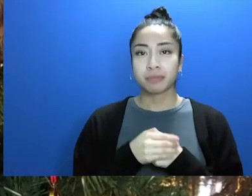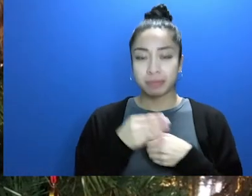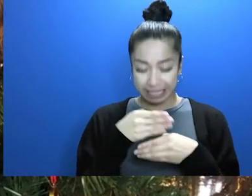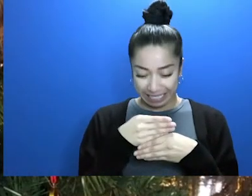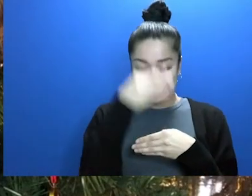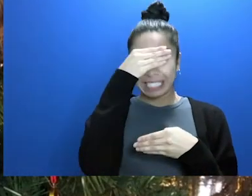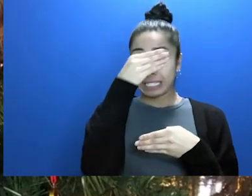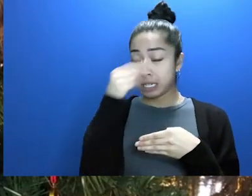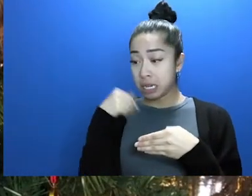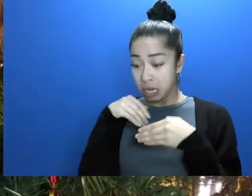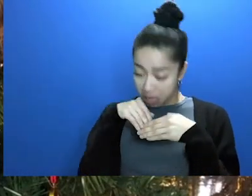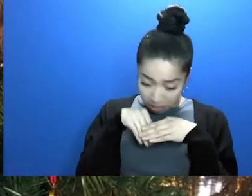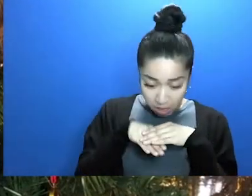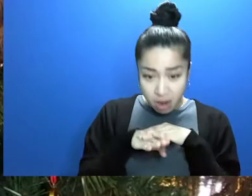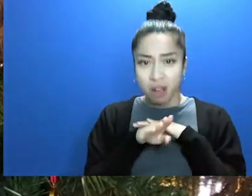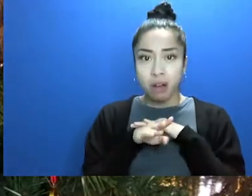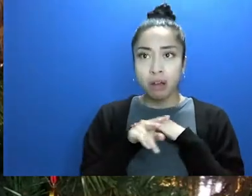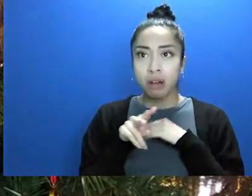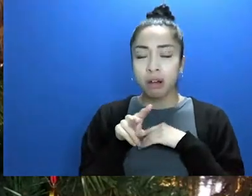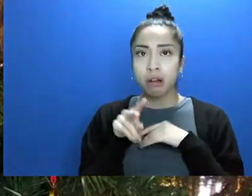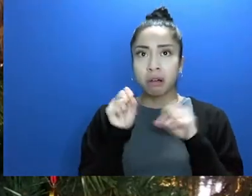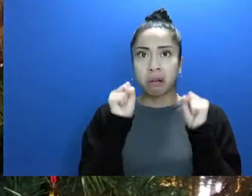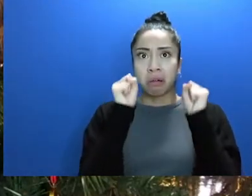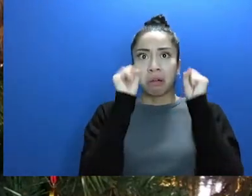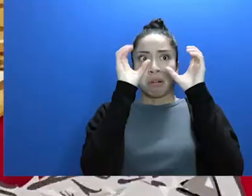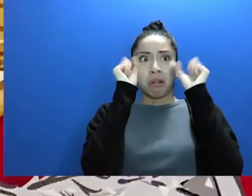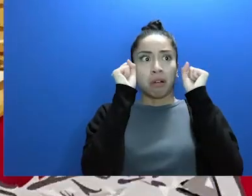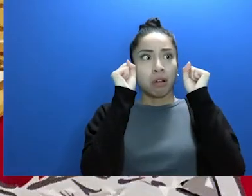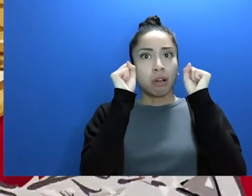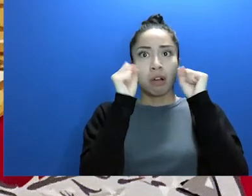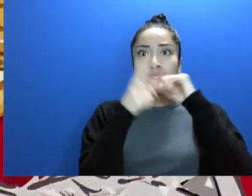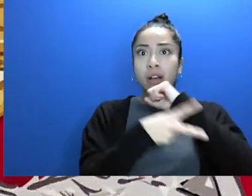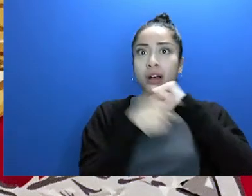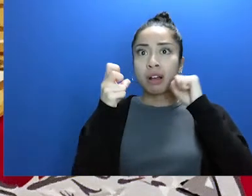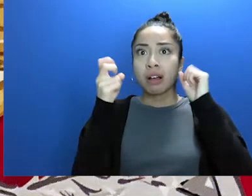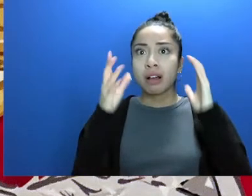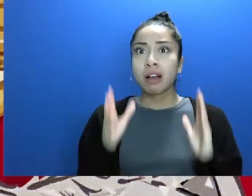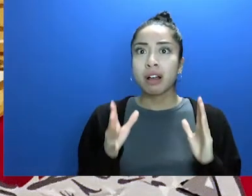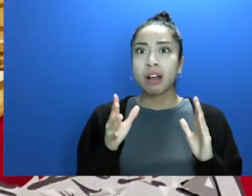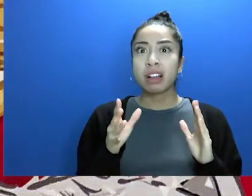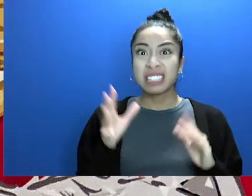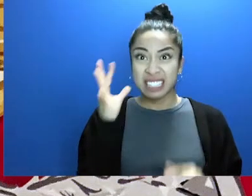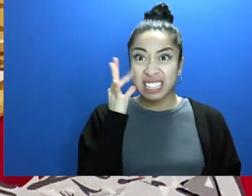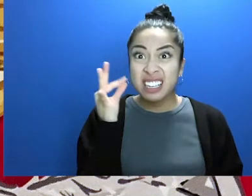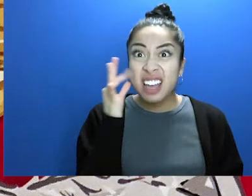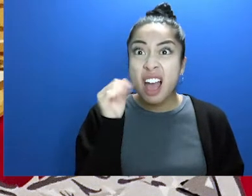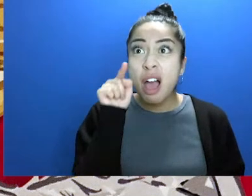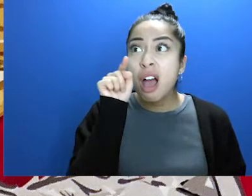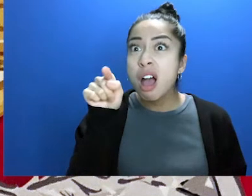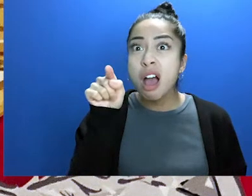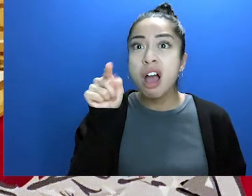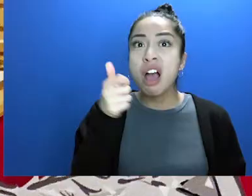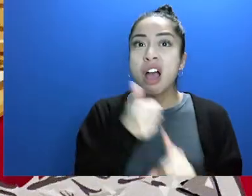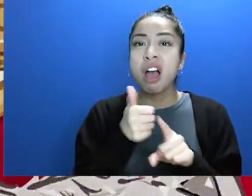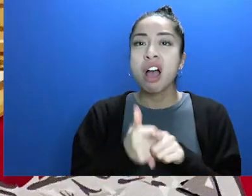thief's elaborate crime spree this smug cat lay sprawled in a jewel-covered nest